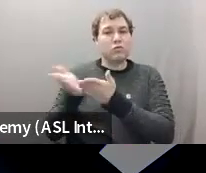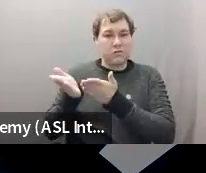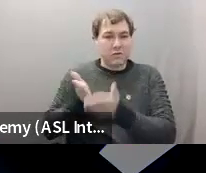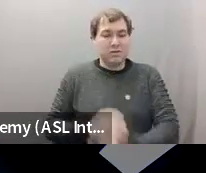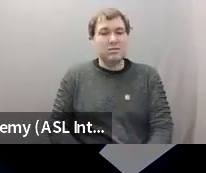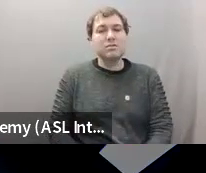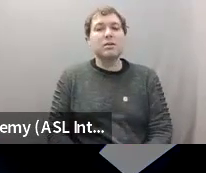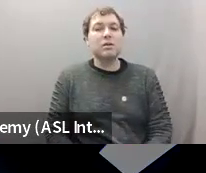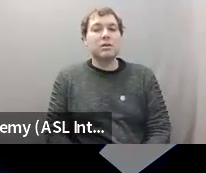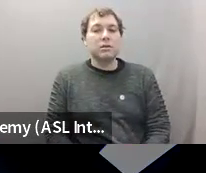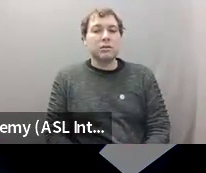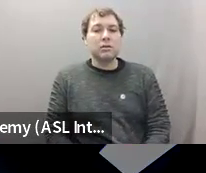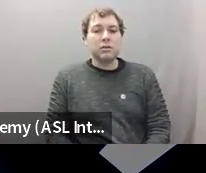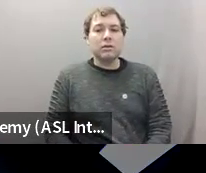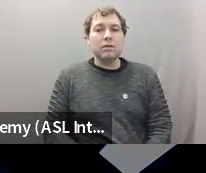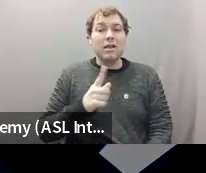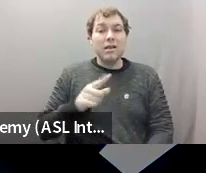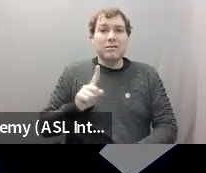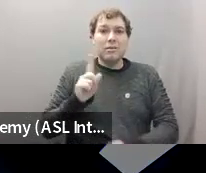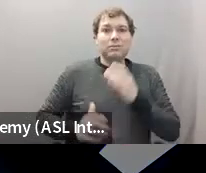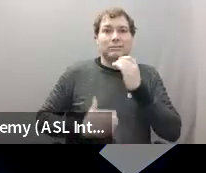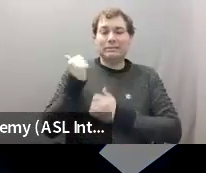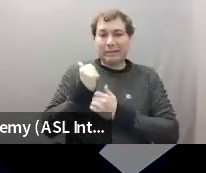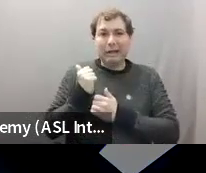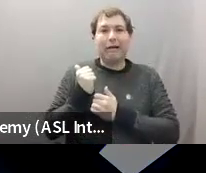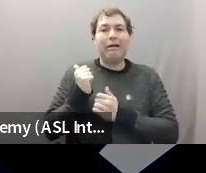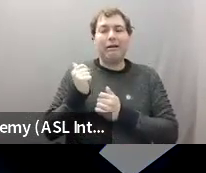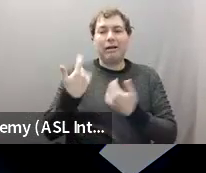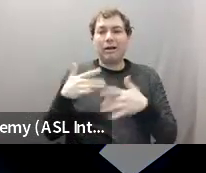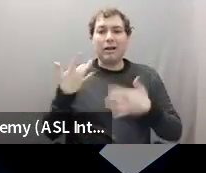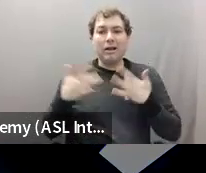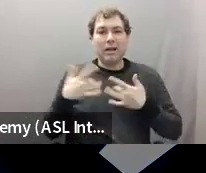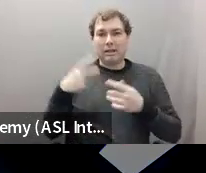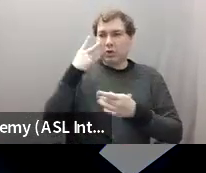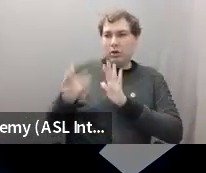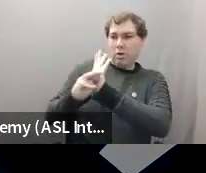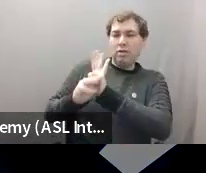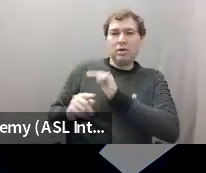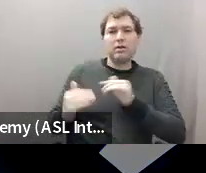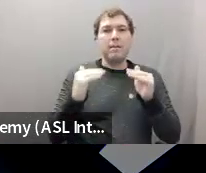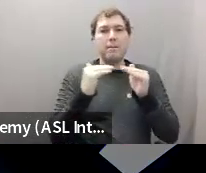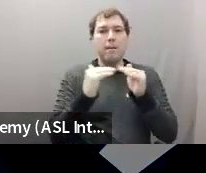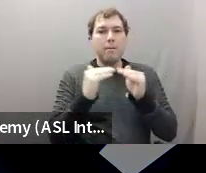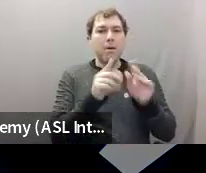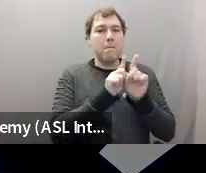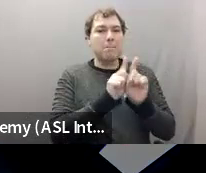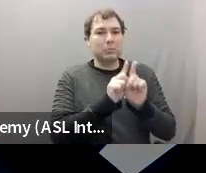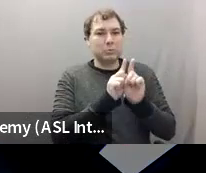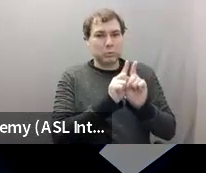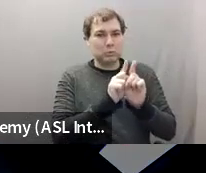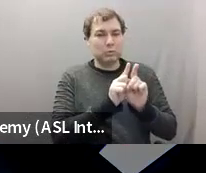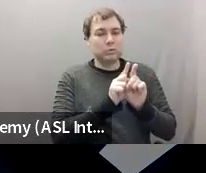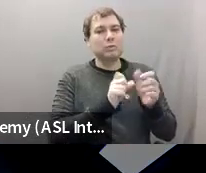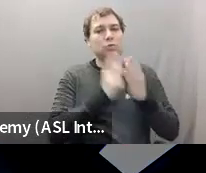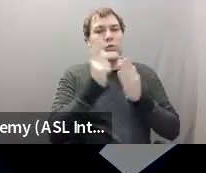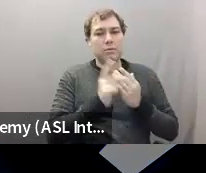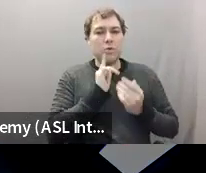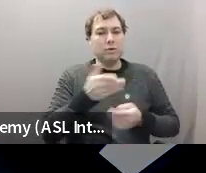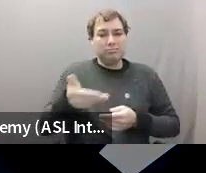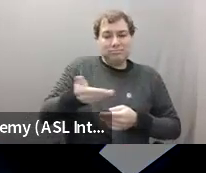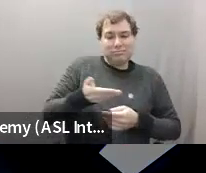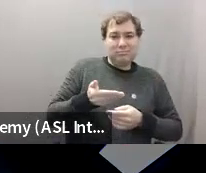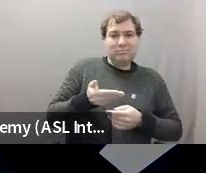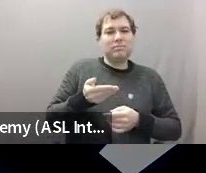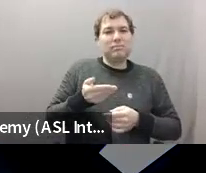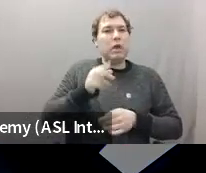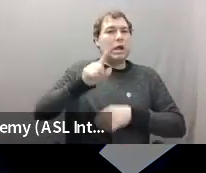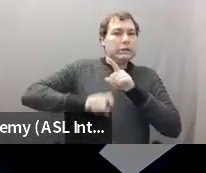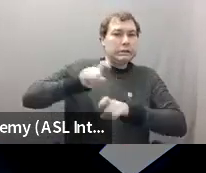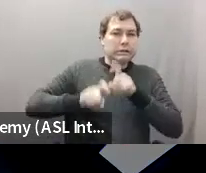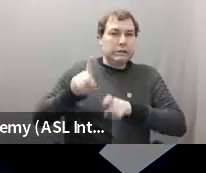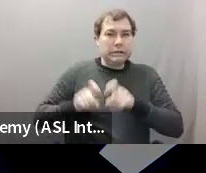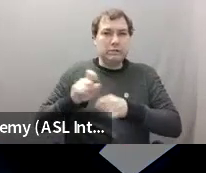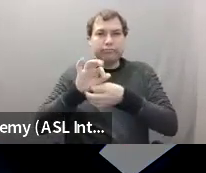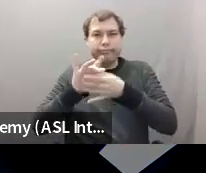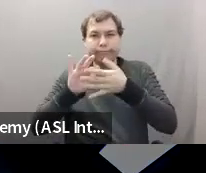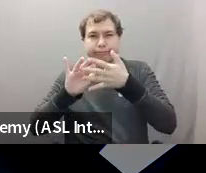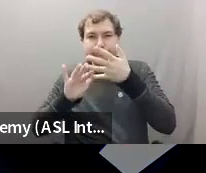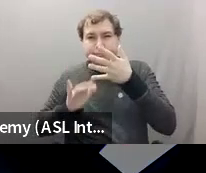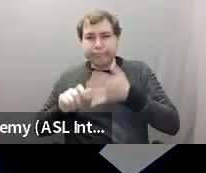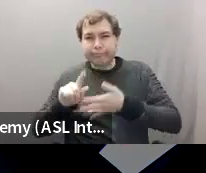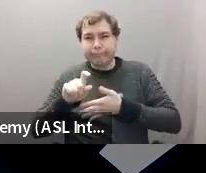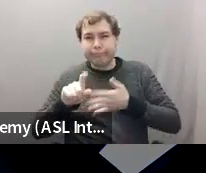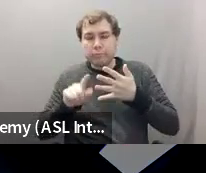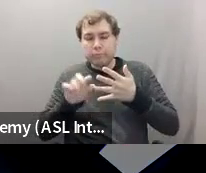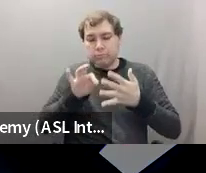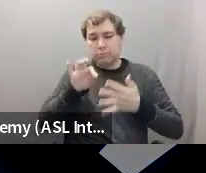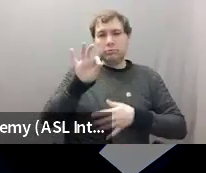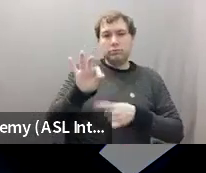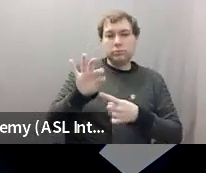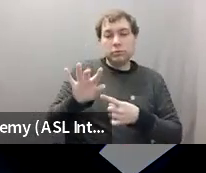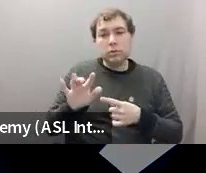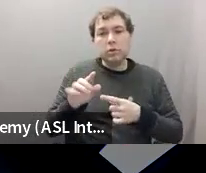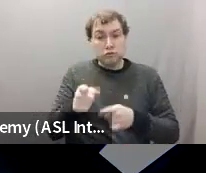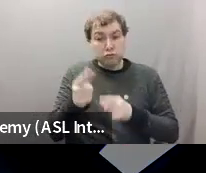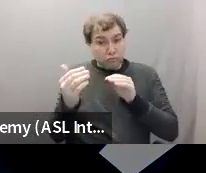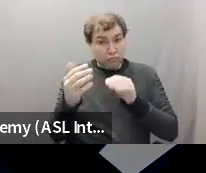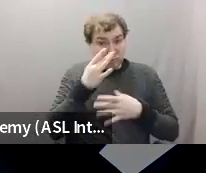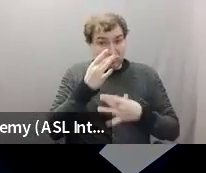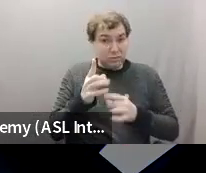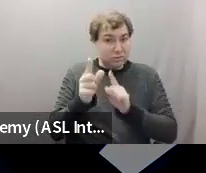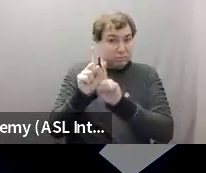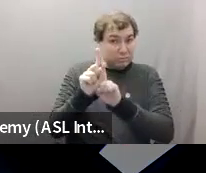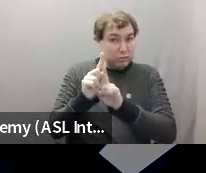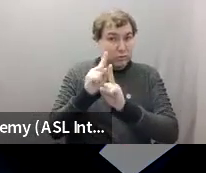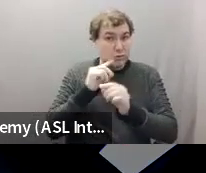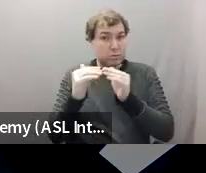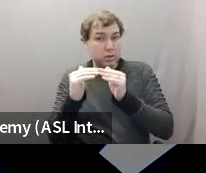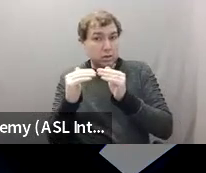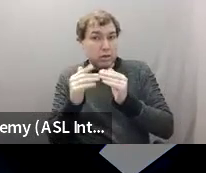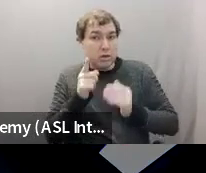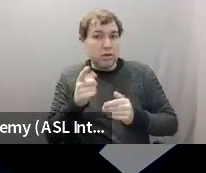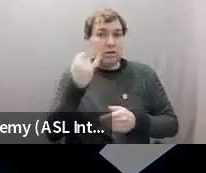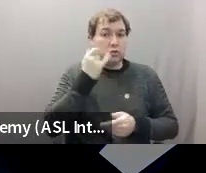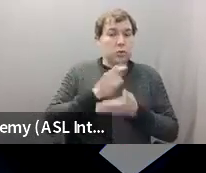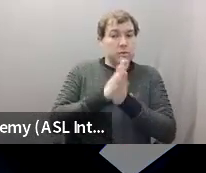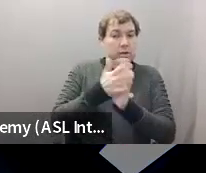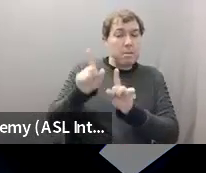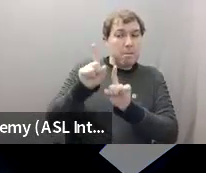Cassidy Thorne: And then the most exciting one that I saw modeled at another. So is a peer to peer mentoring program. So upon intake, one of the questions among a thousand demographics is, Are you interested in peer mentoring. And then, if yes, a sub question, are you interested in being a mentor or a Mentee?